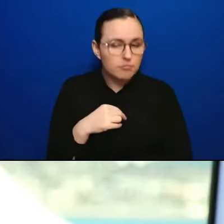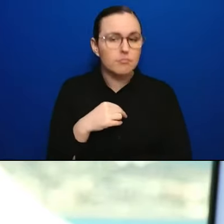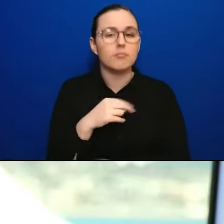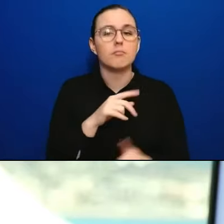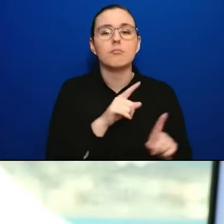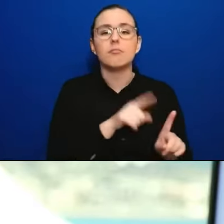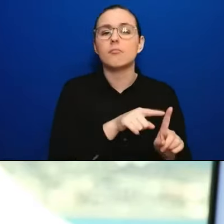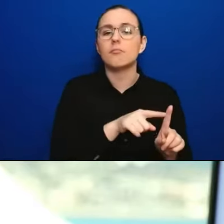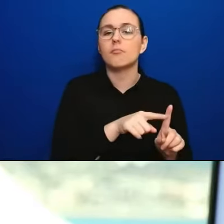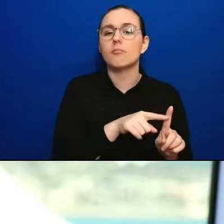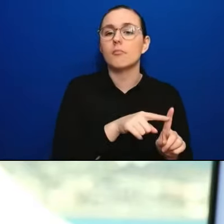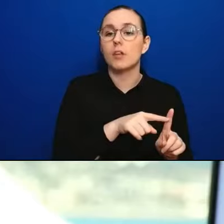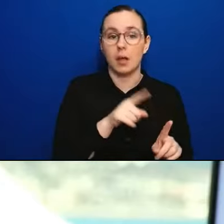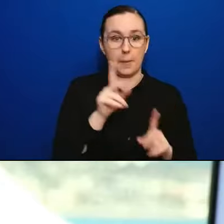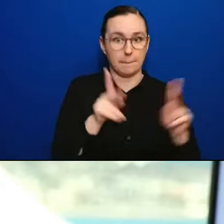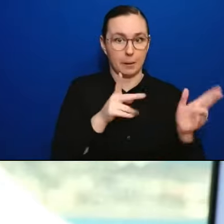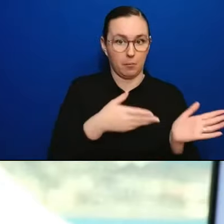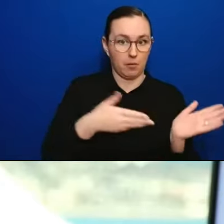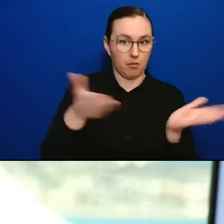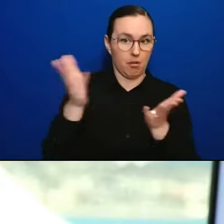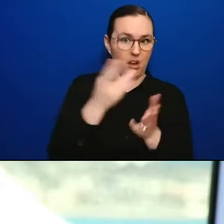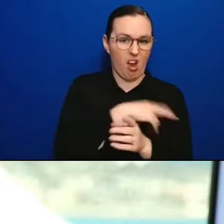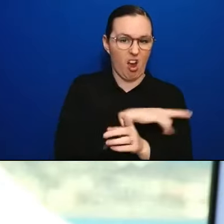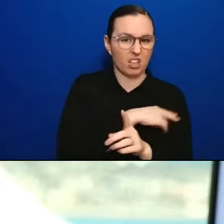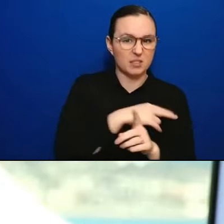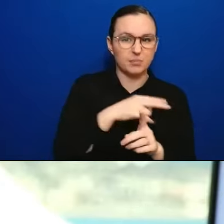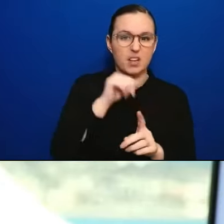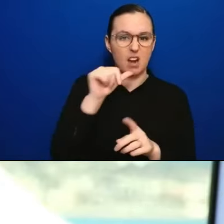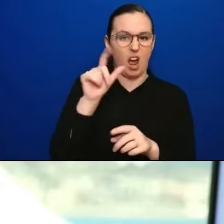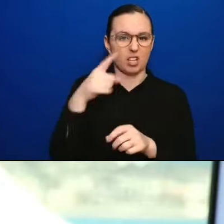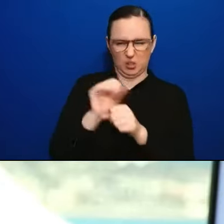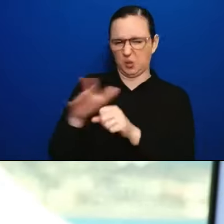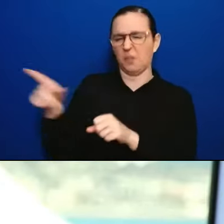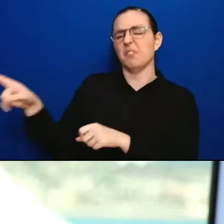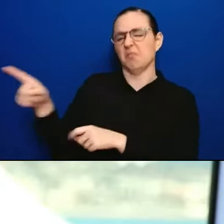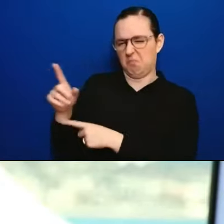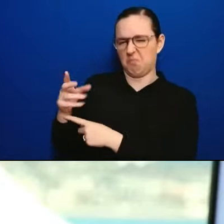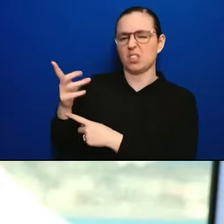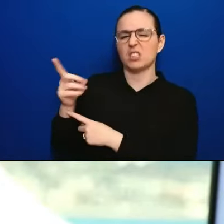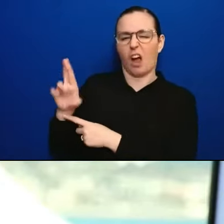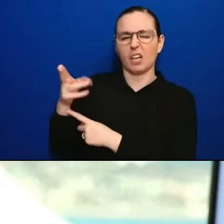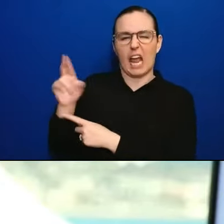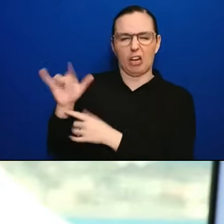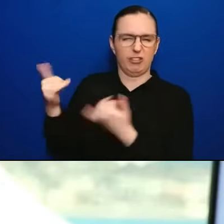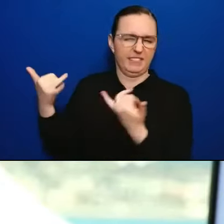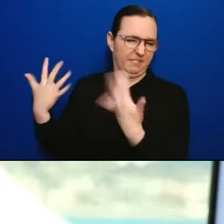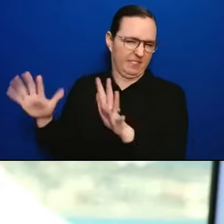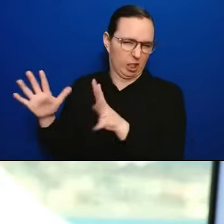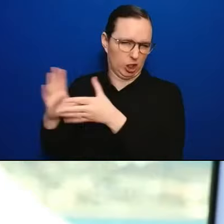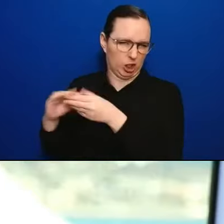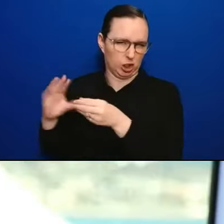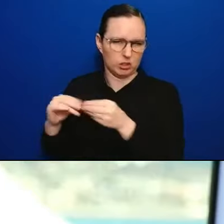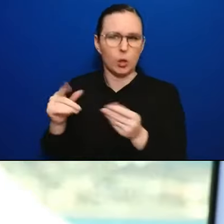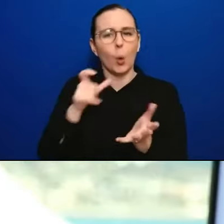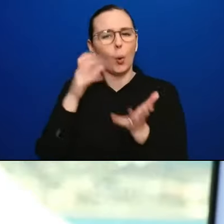of acute care. Just not in terms of people in hospital. With a positive test for COVID-19.